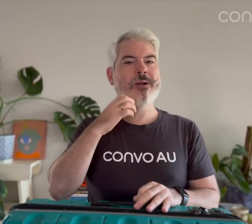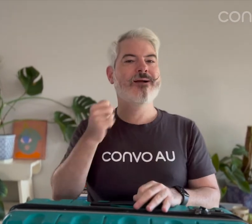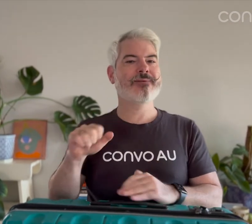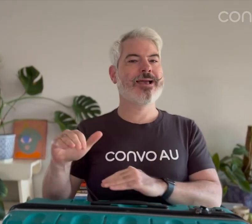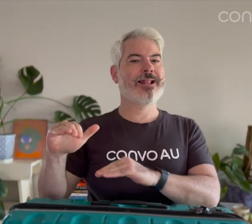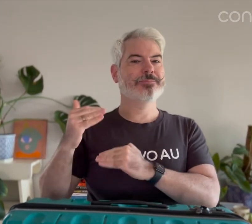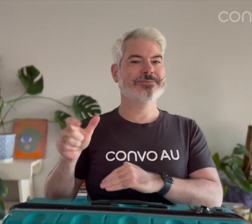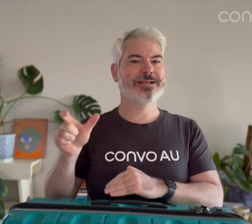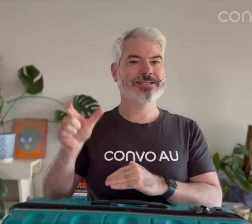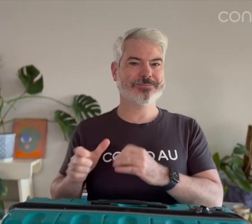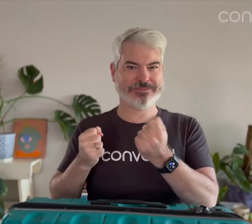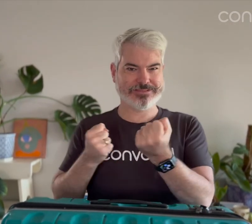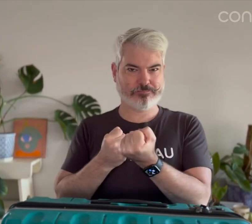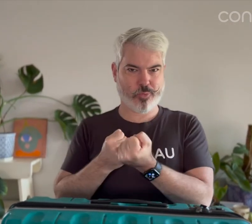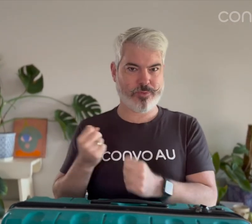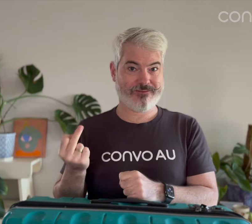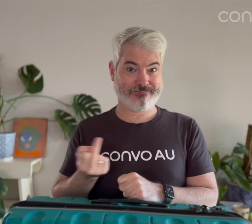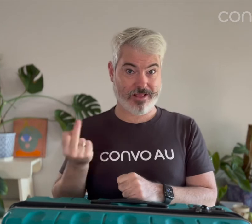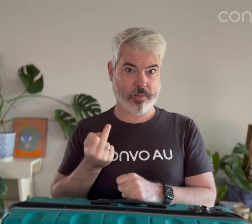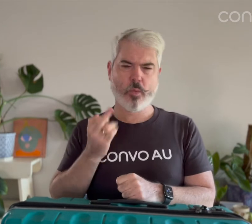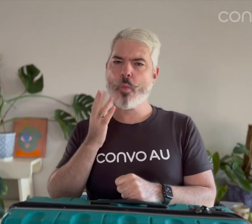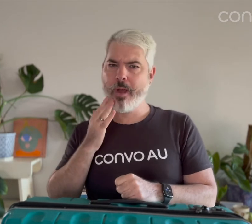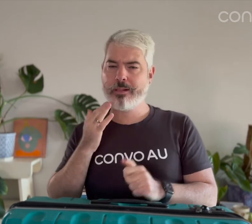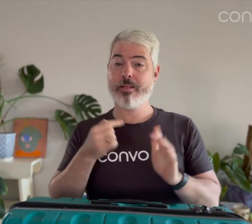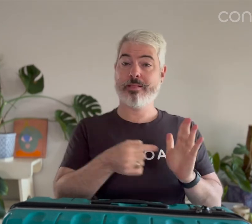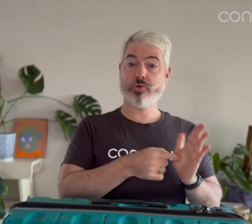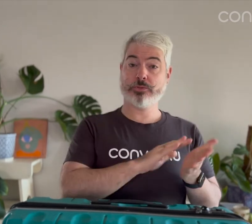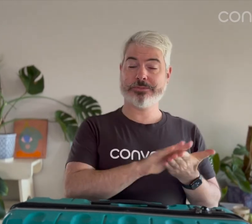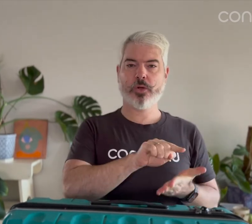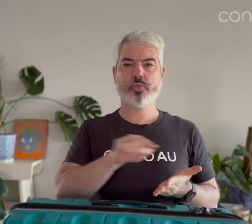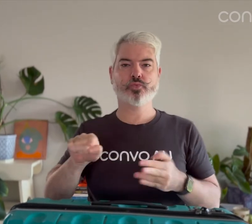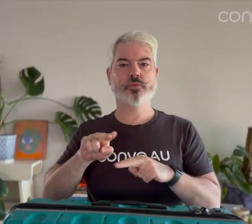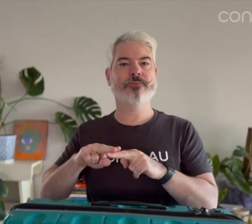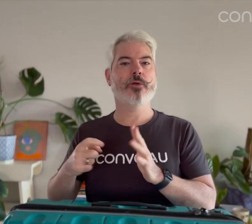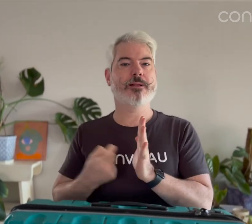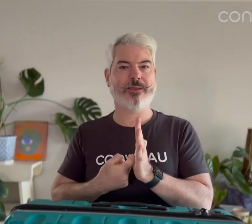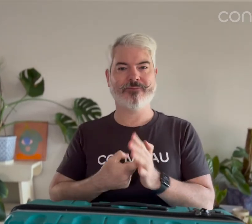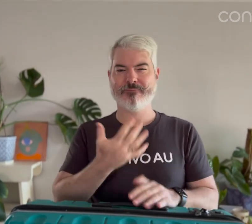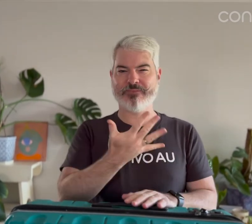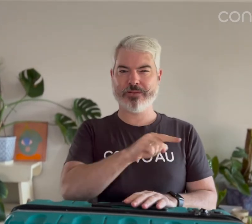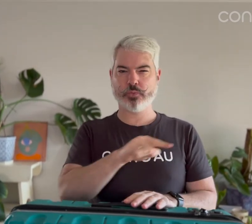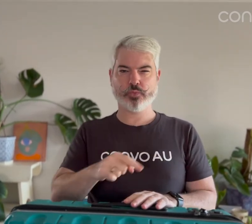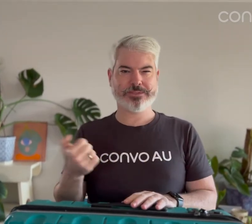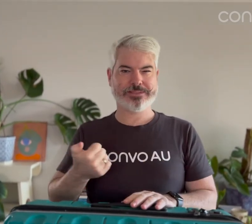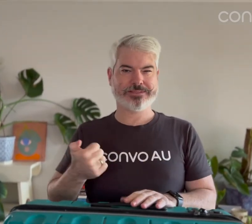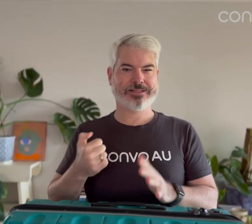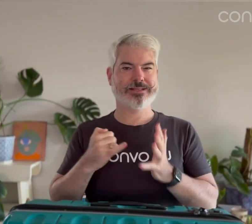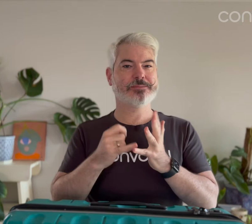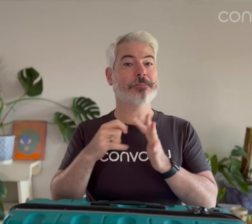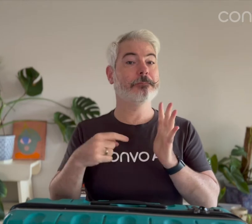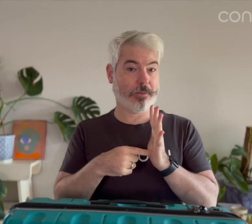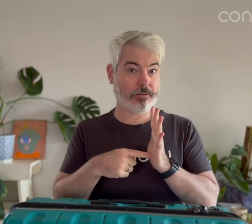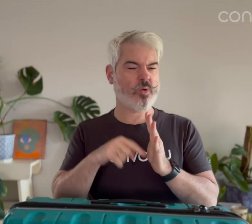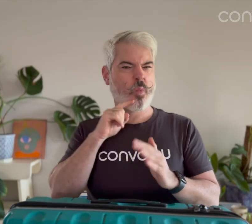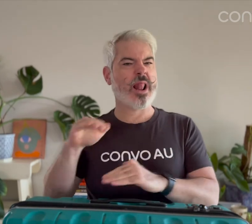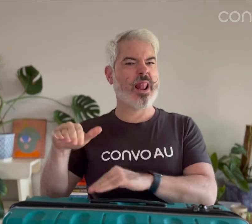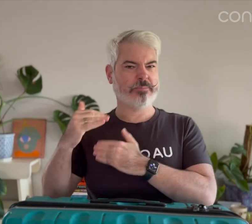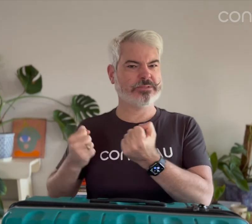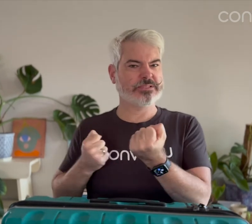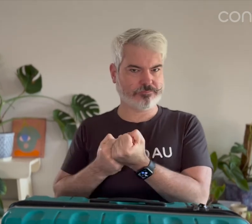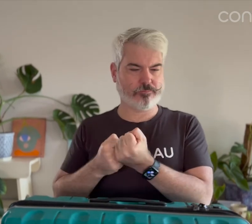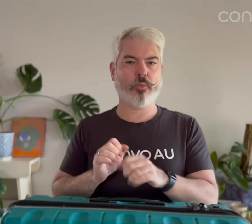we will have limited customer support available during Thursday and Friday, 15 to 16 September.